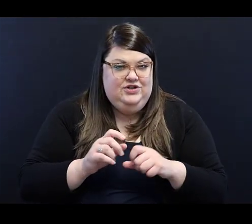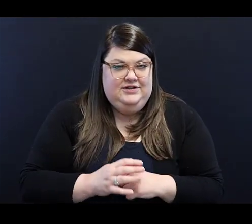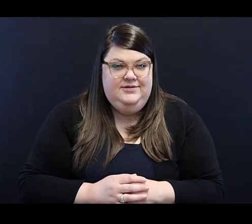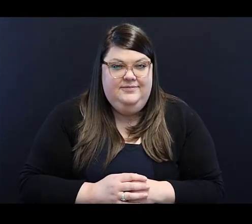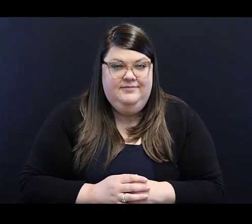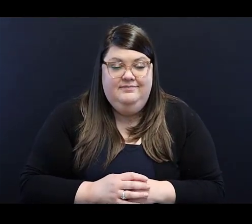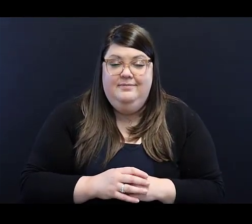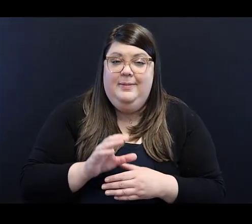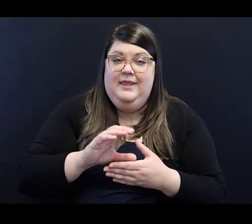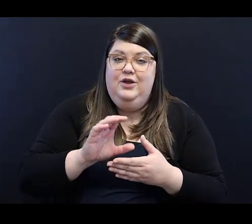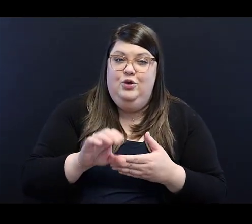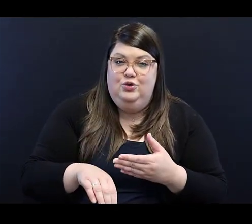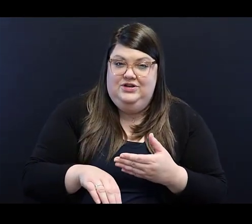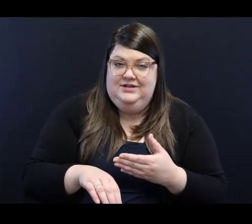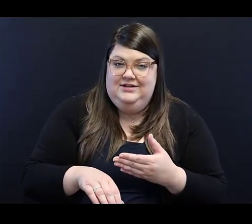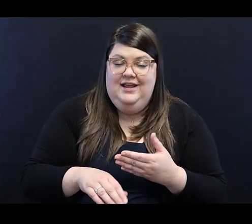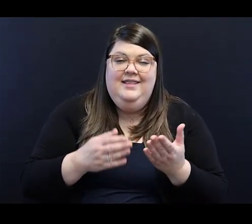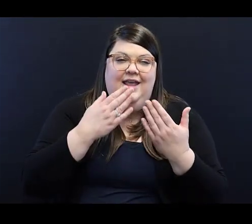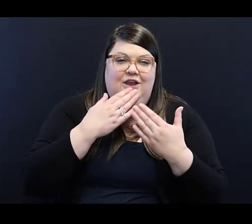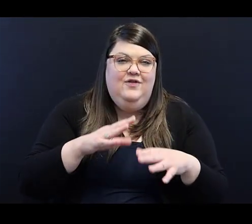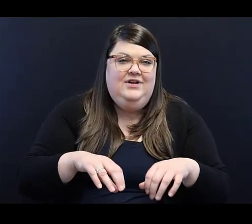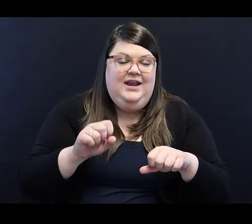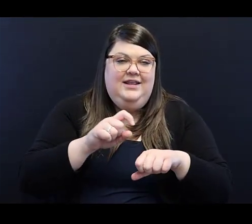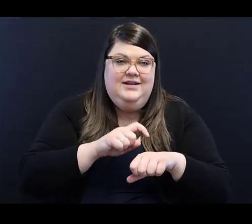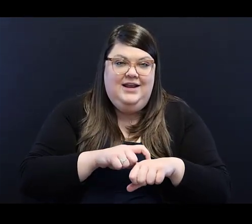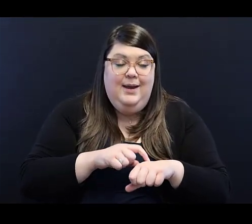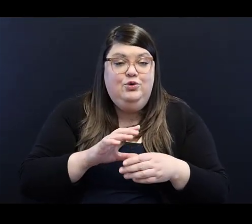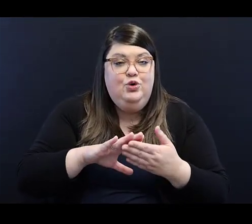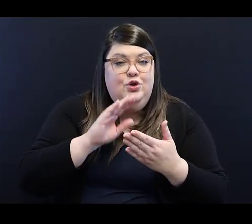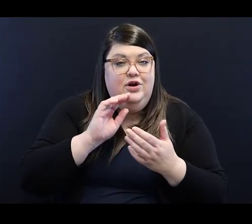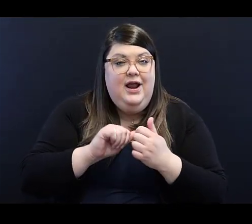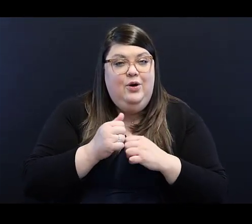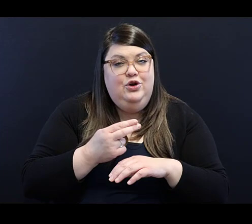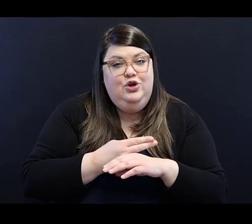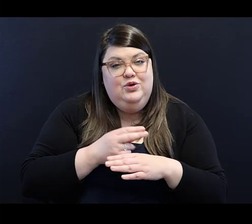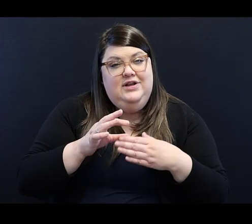Conclusion. Thank you for taking the time to learn how to use the Guide for Product